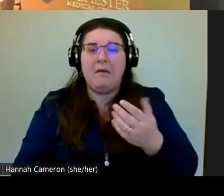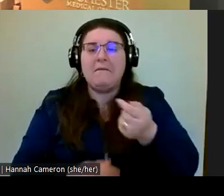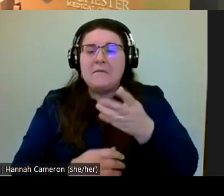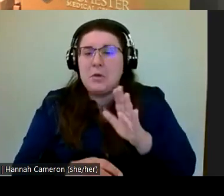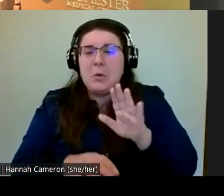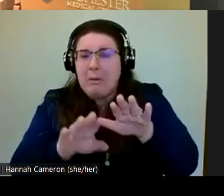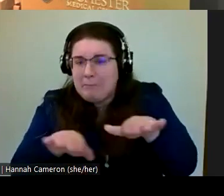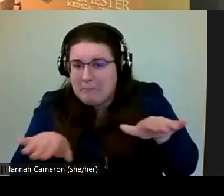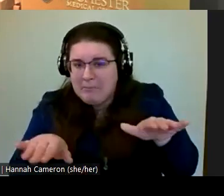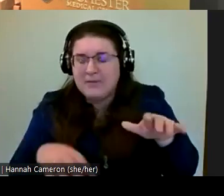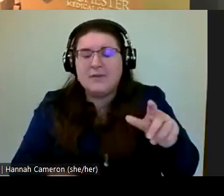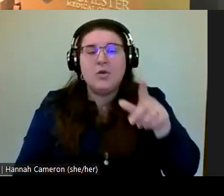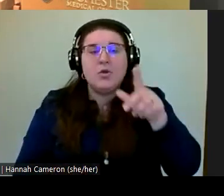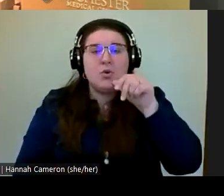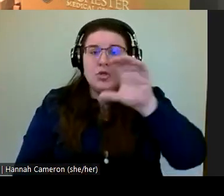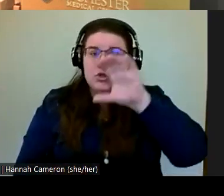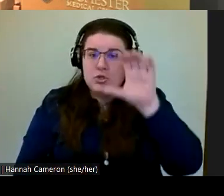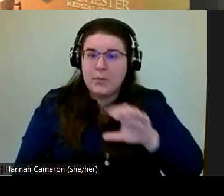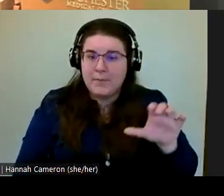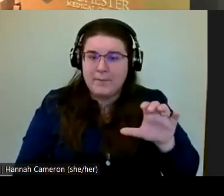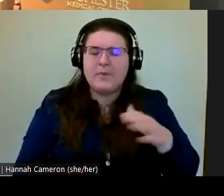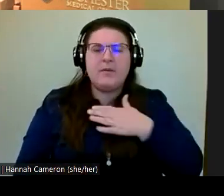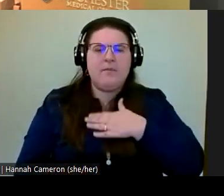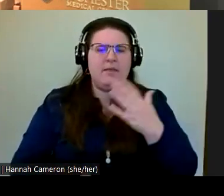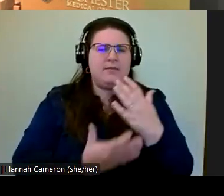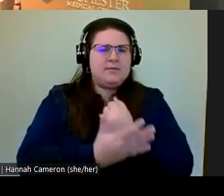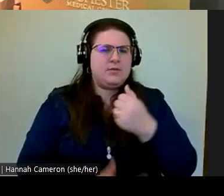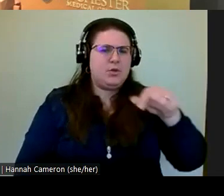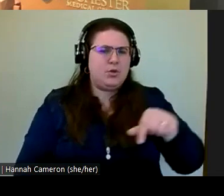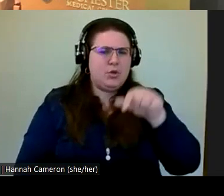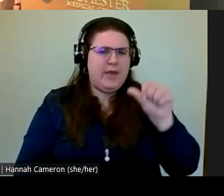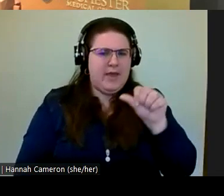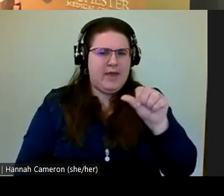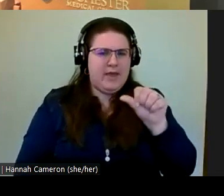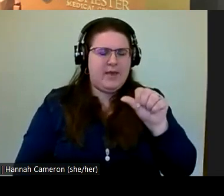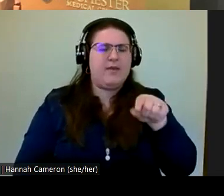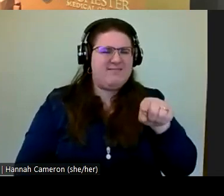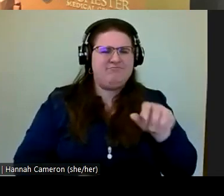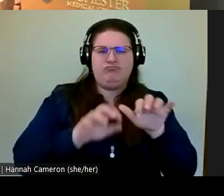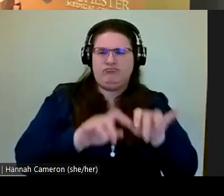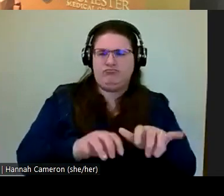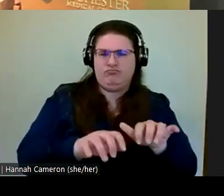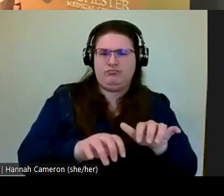for the zoom audience please use the QA feature for questions and comments um and also for the